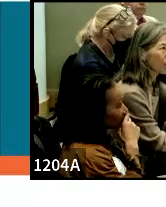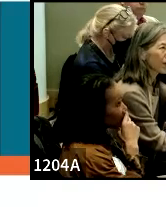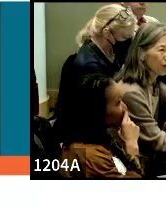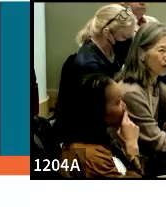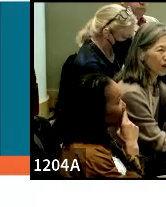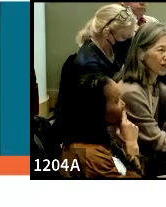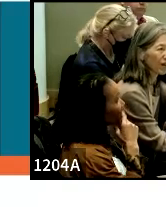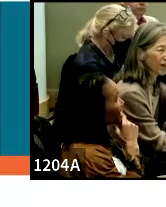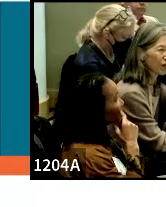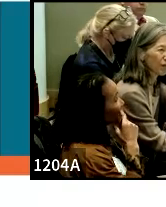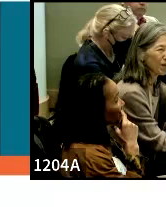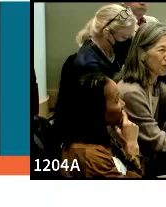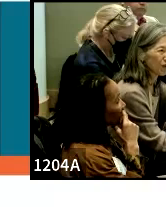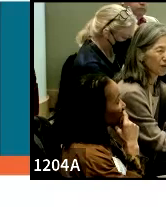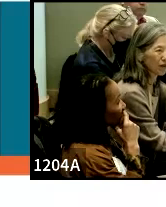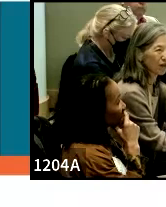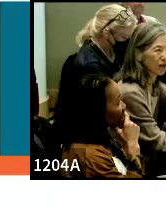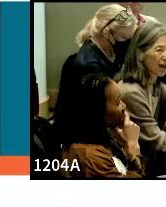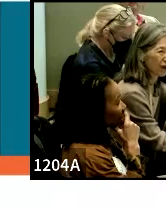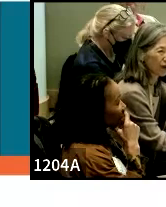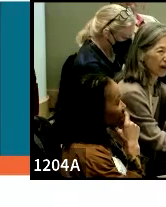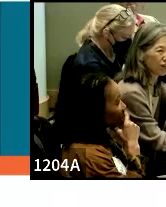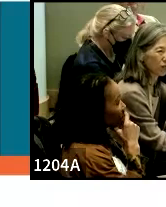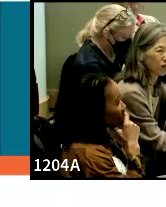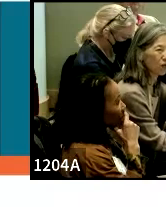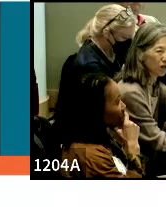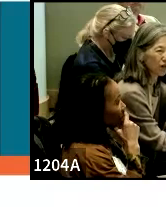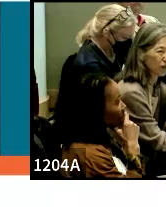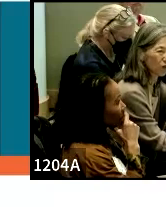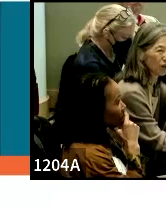But really, maybe the role isn't about CDC and accreditation as much as what is CDC's role